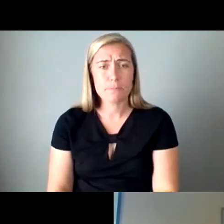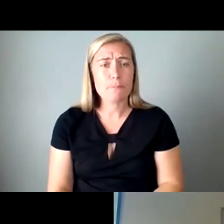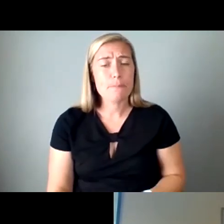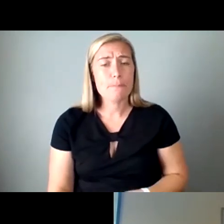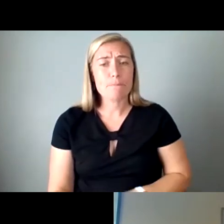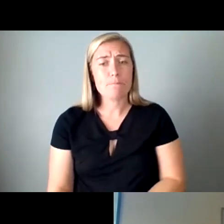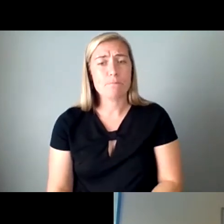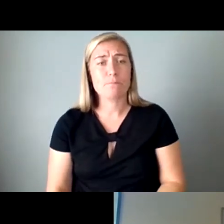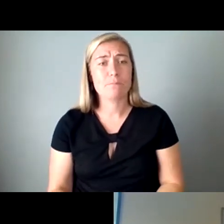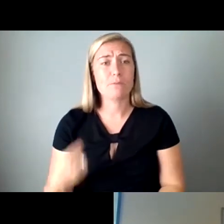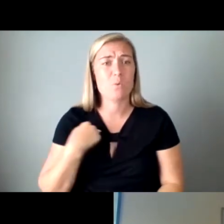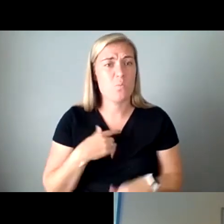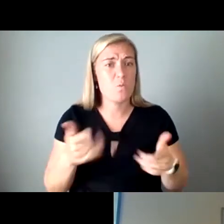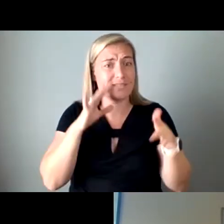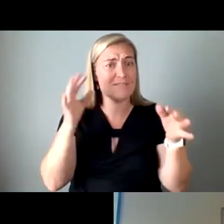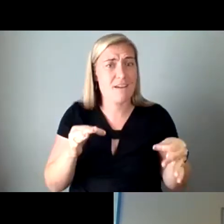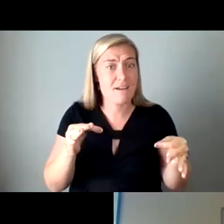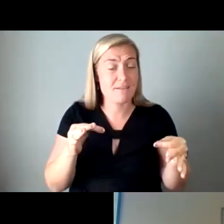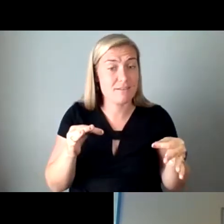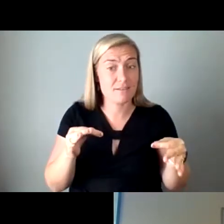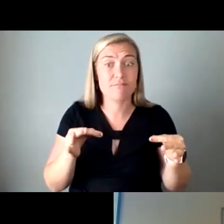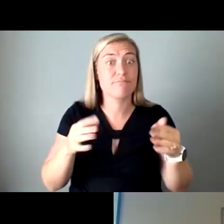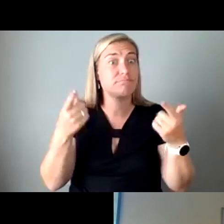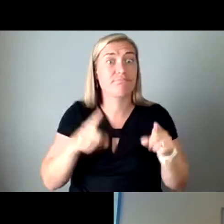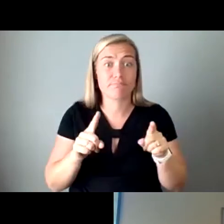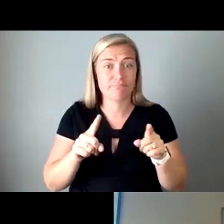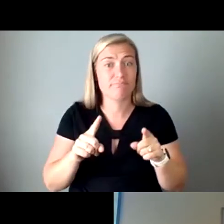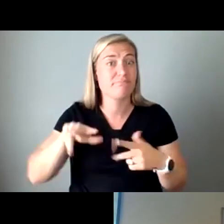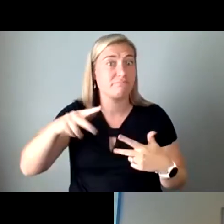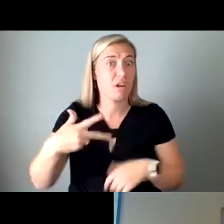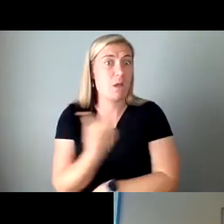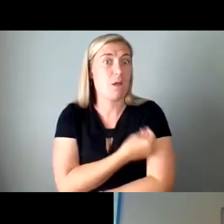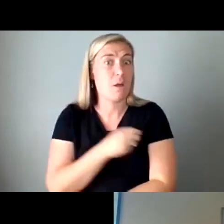where we're having to do boosters. We will do the same with the booster shot.